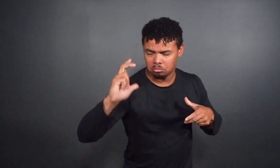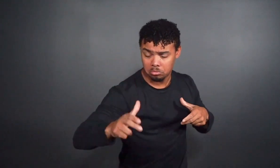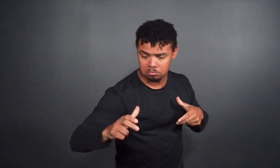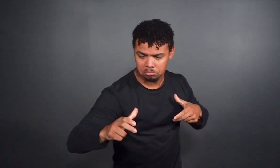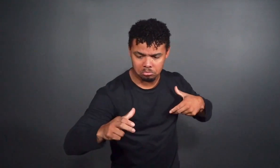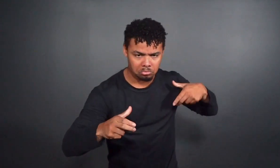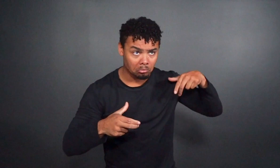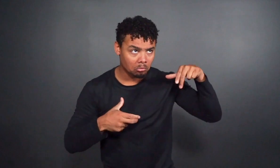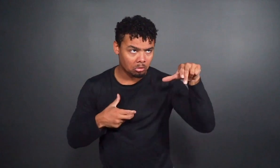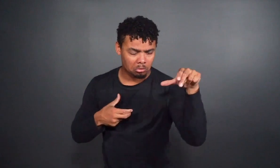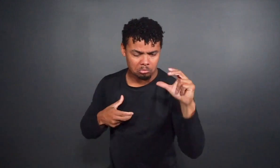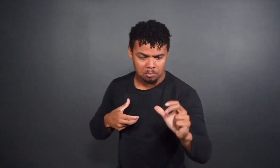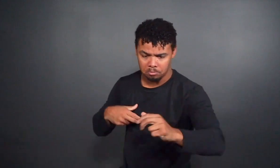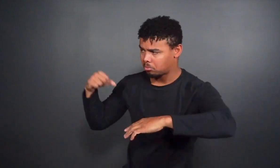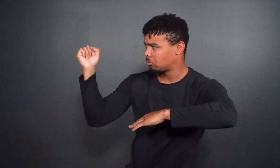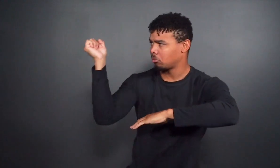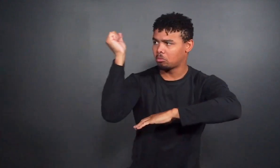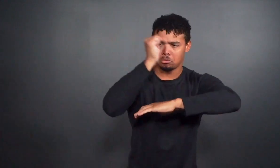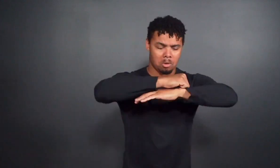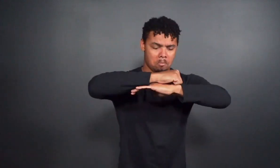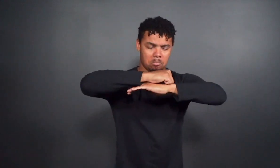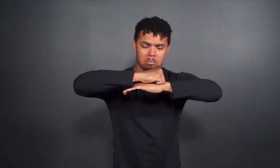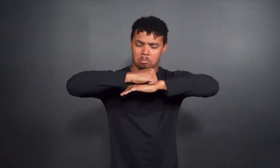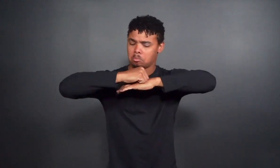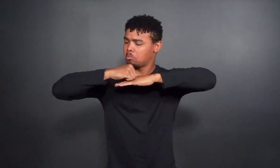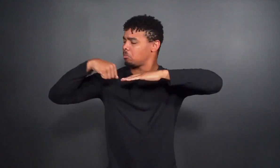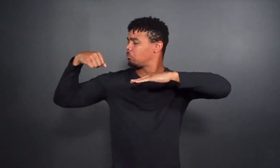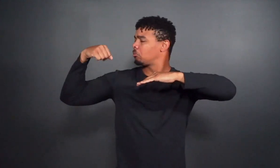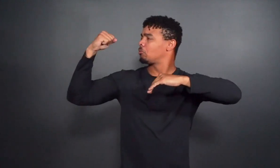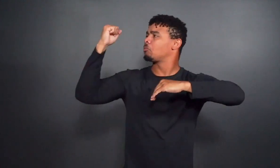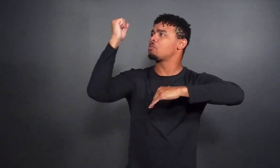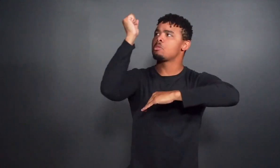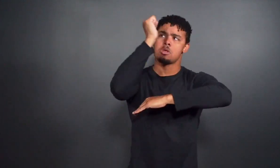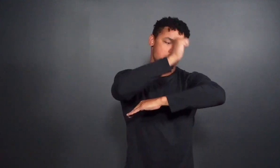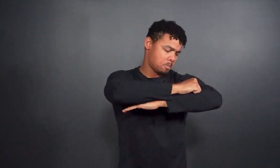paws pressing into the earth. SUBJECT’s paws impacting the ground and pushing off.